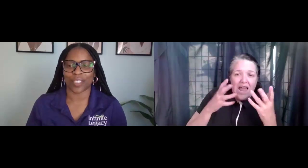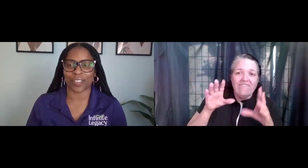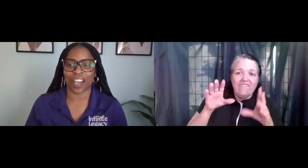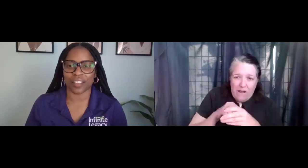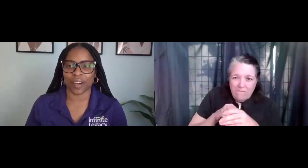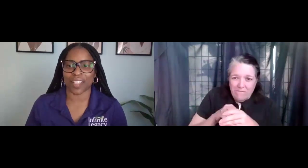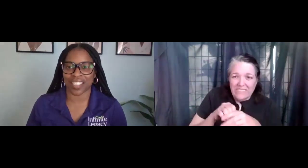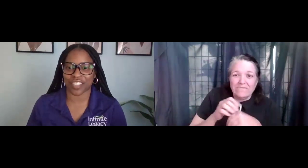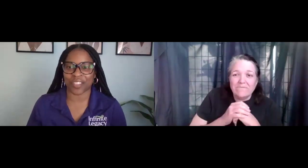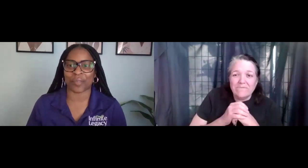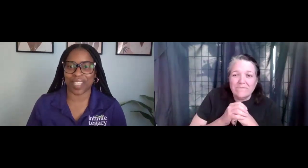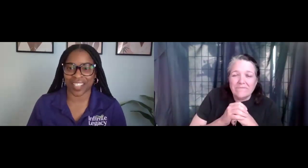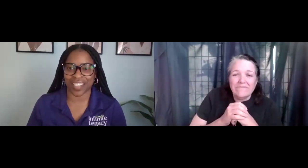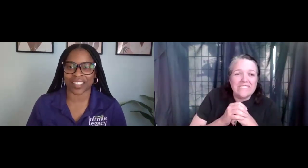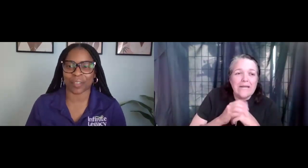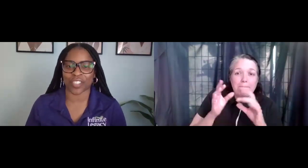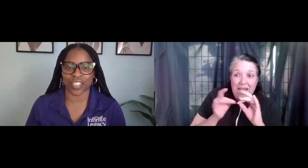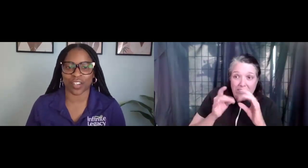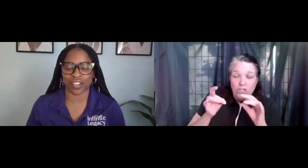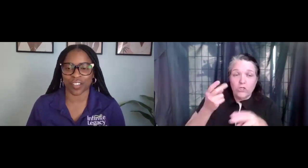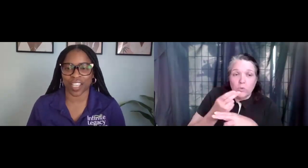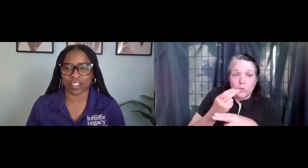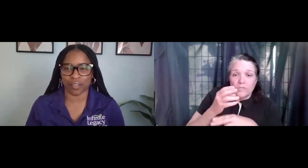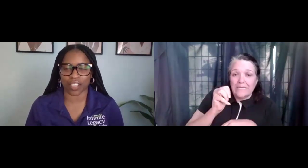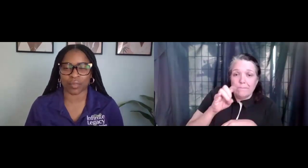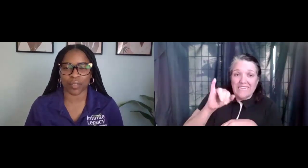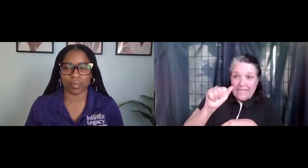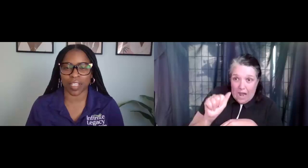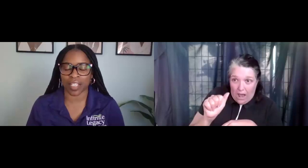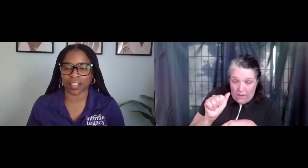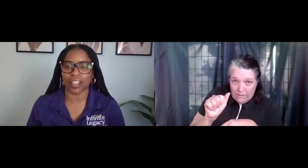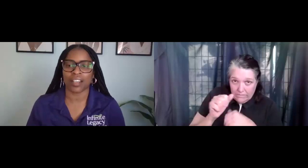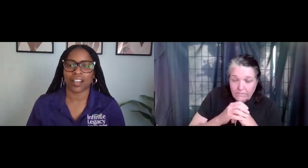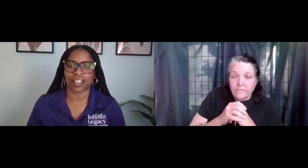We do a lot of messaging through media, which is earned and grassroots media.